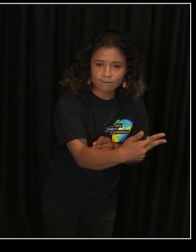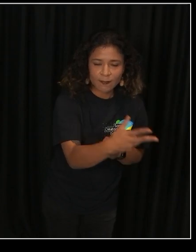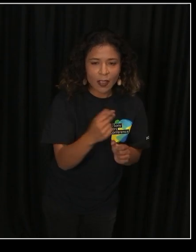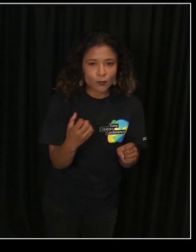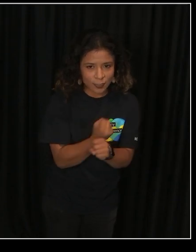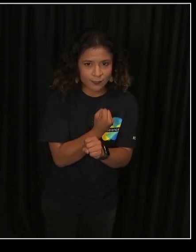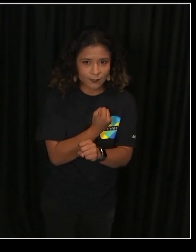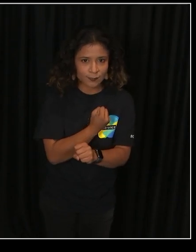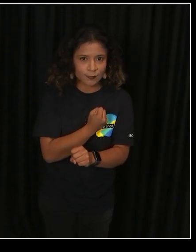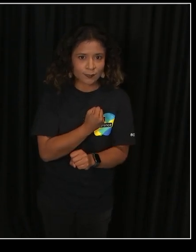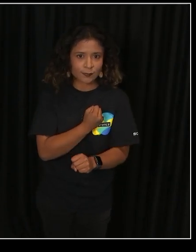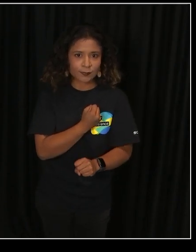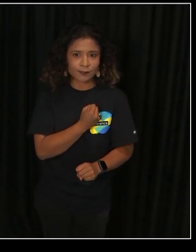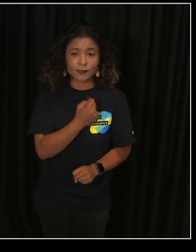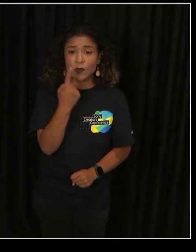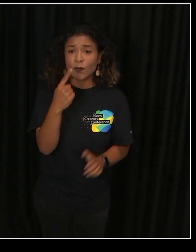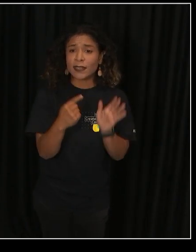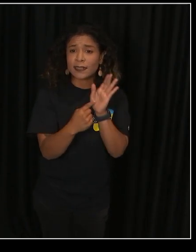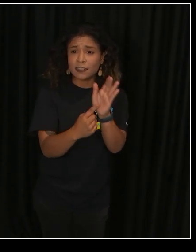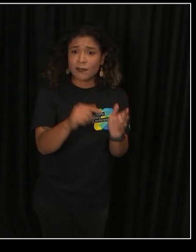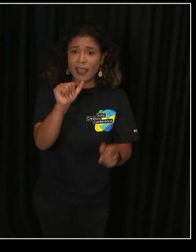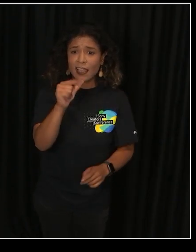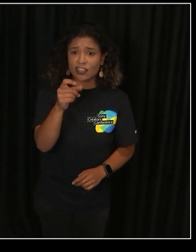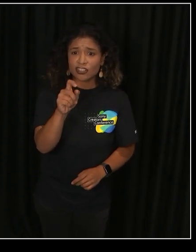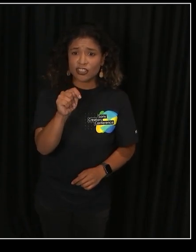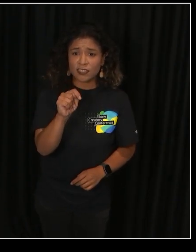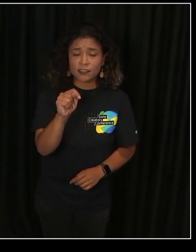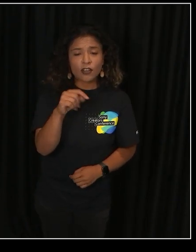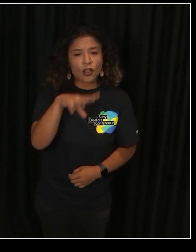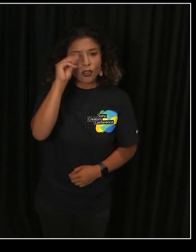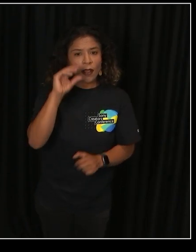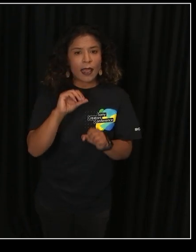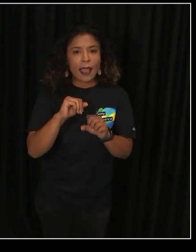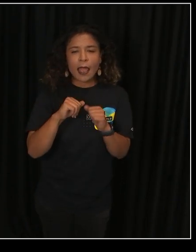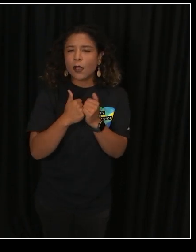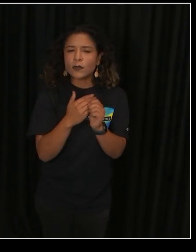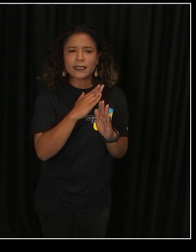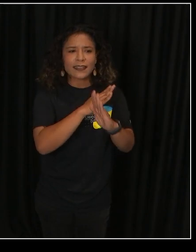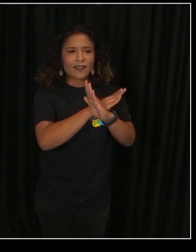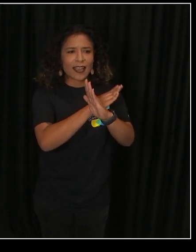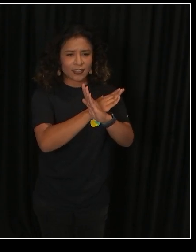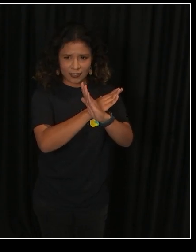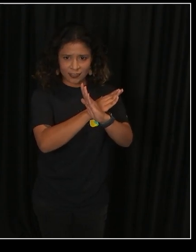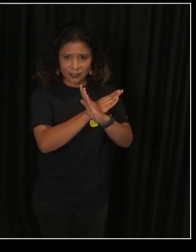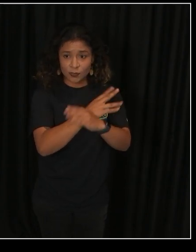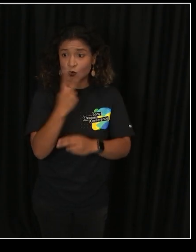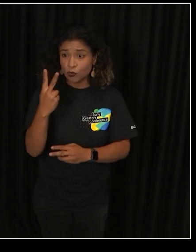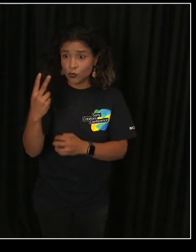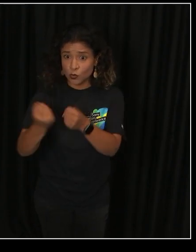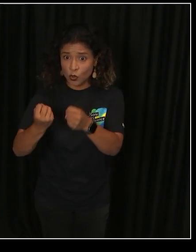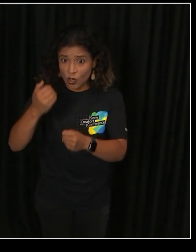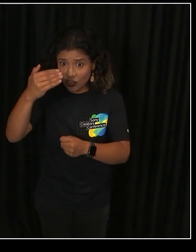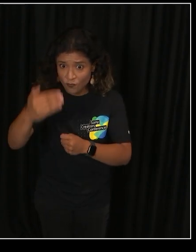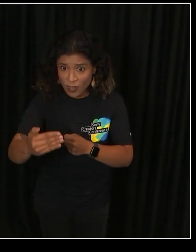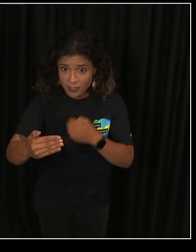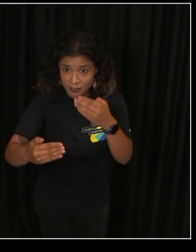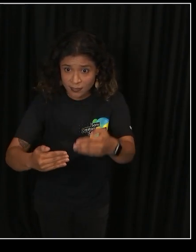This is an example of the agent having learned to defend. So again, the two cars in front, the purple and green one